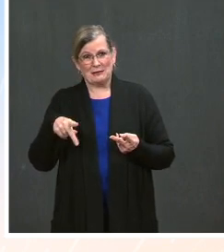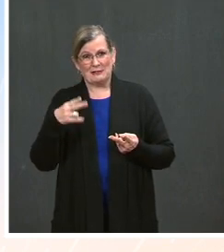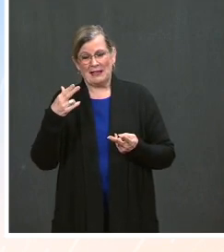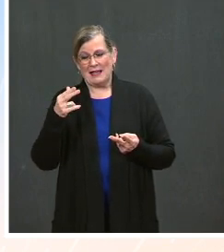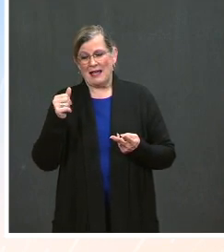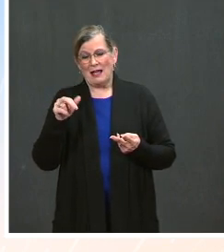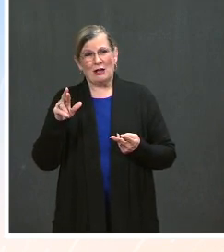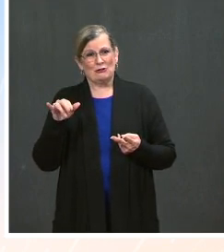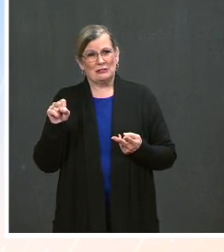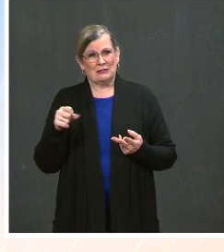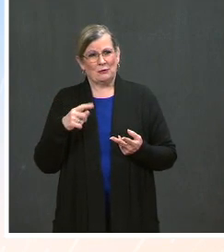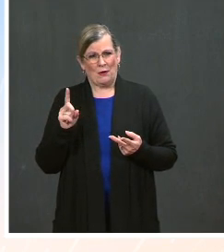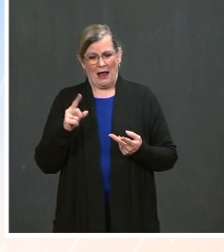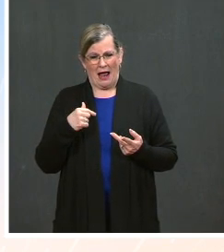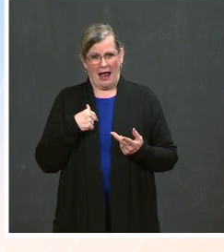at this important moment in time.